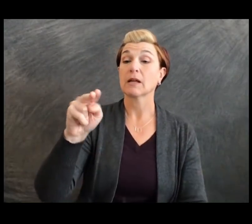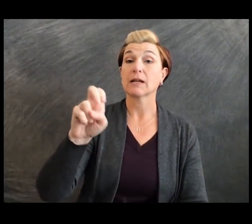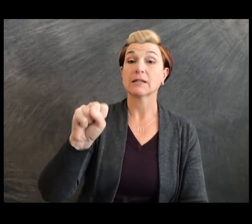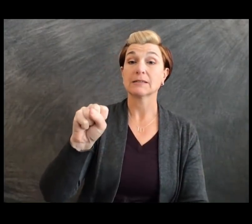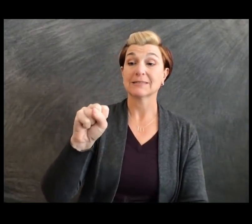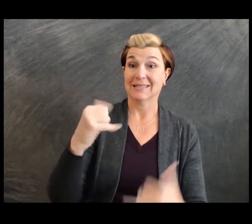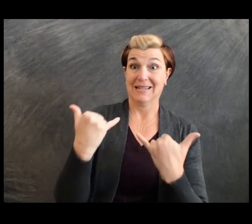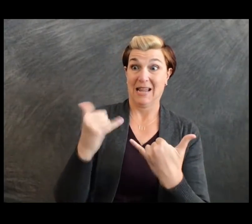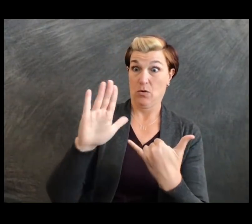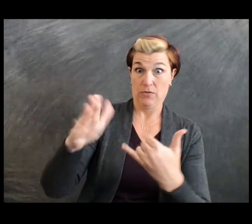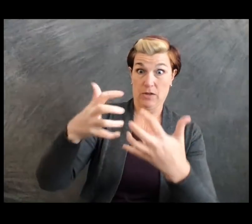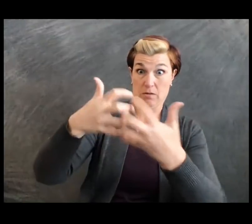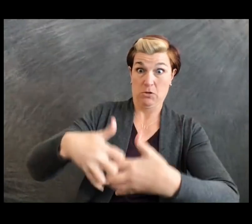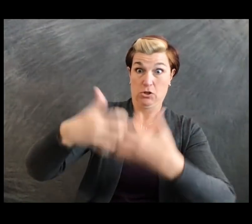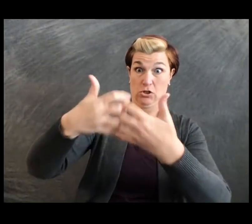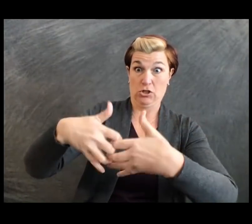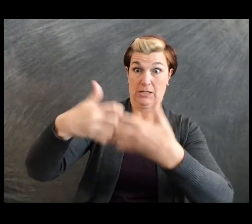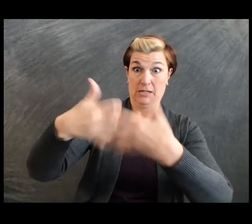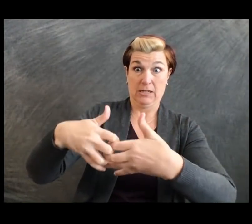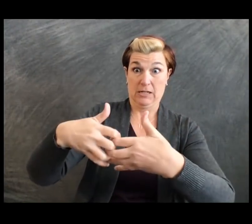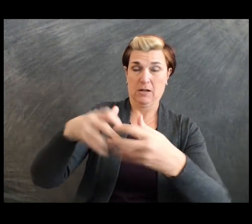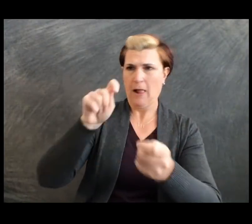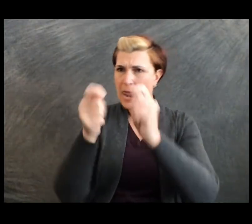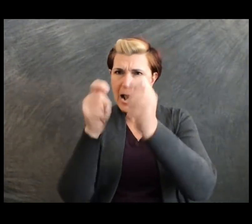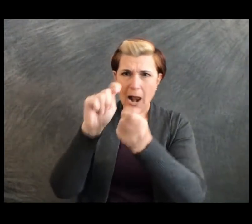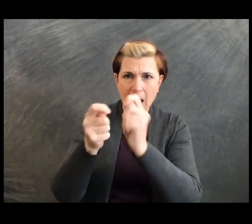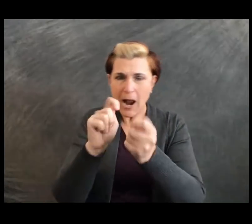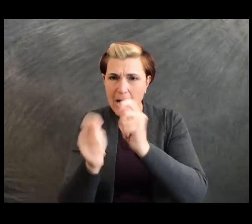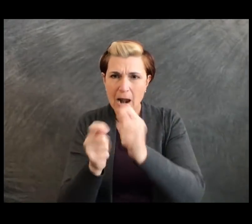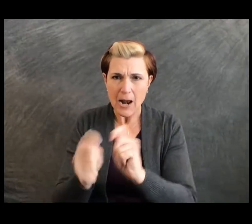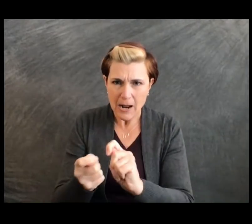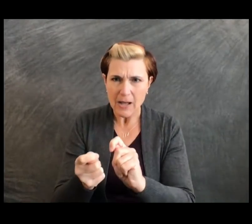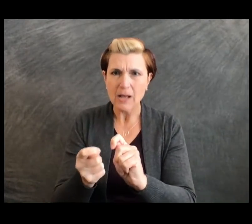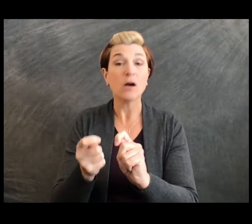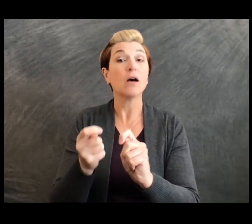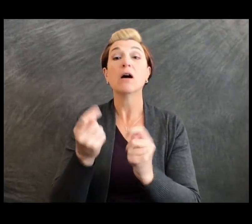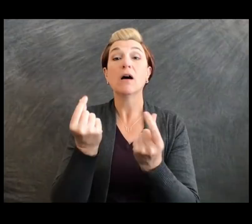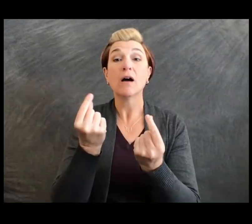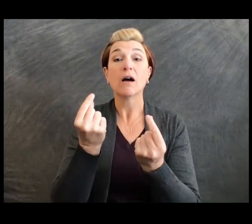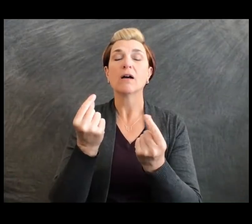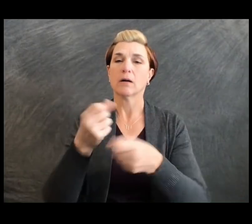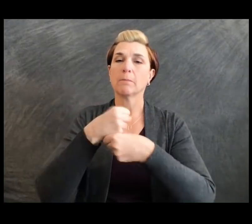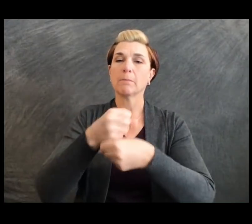capabilities in large sections of their plants to produce masks and they're in